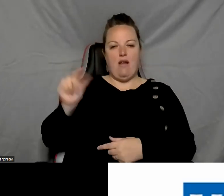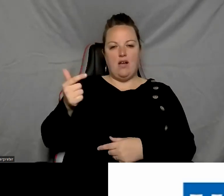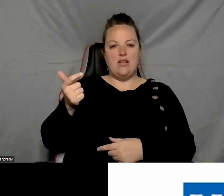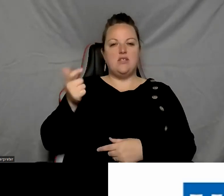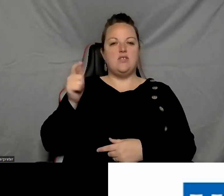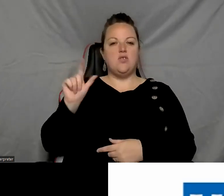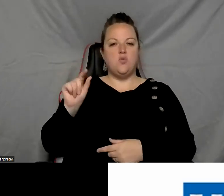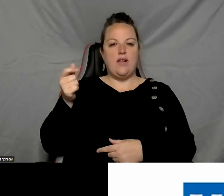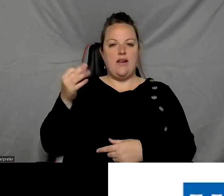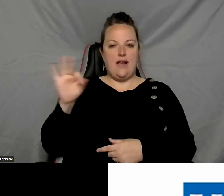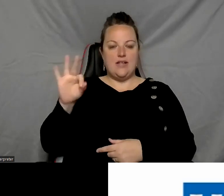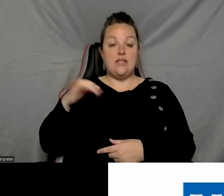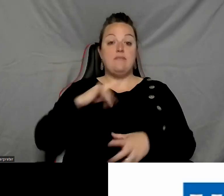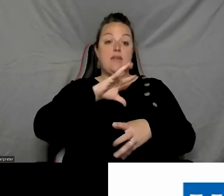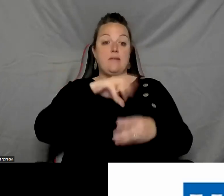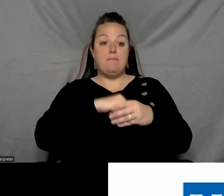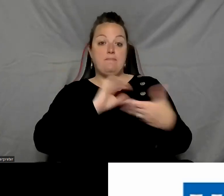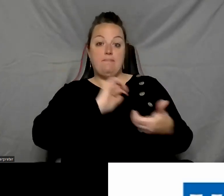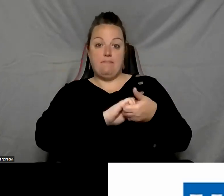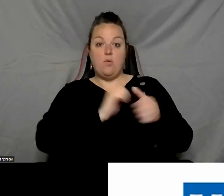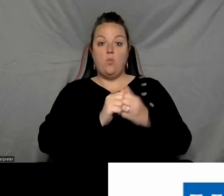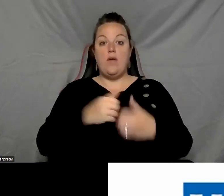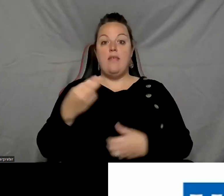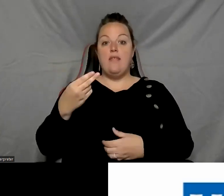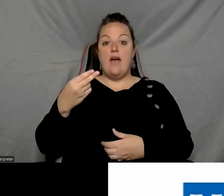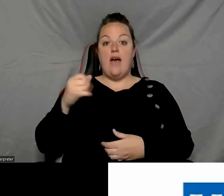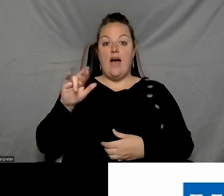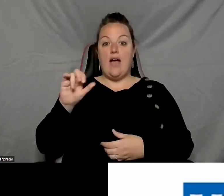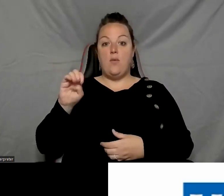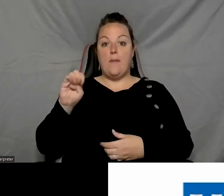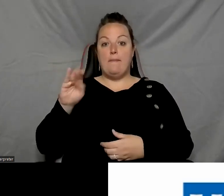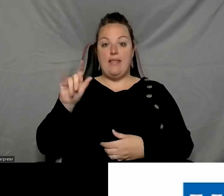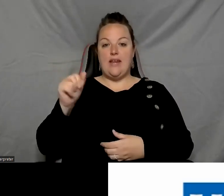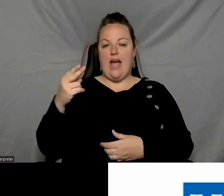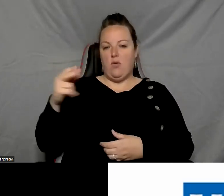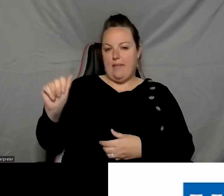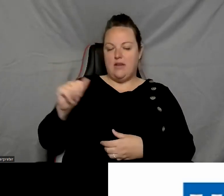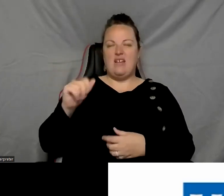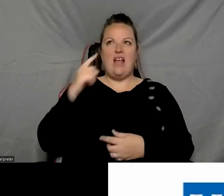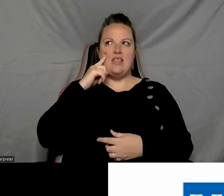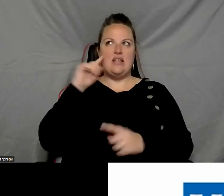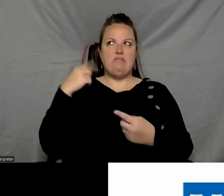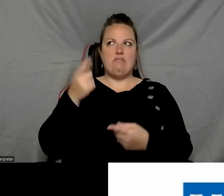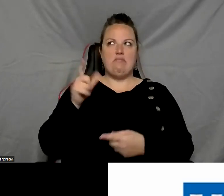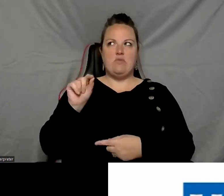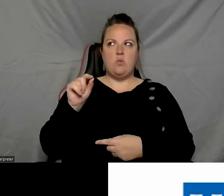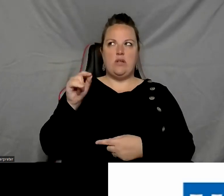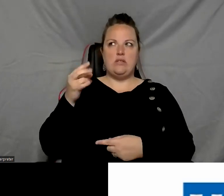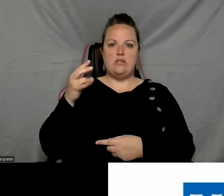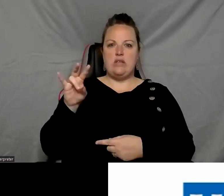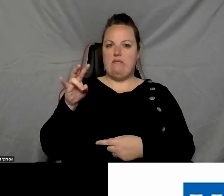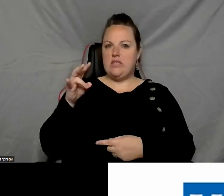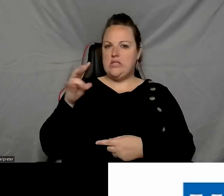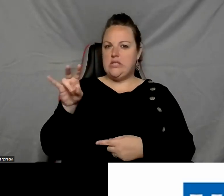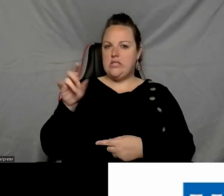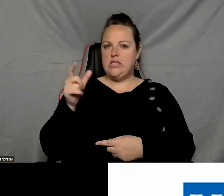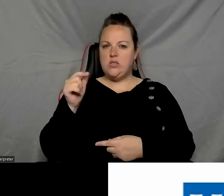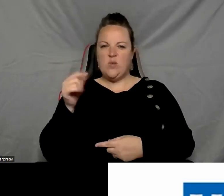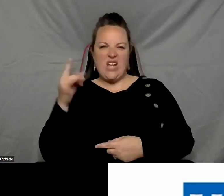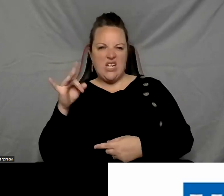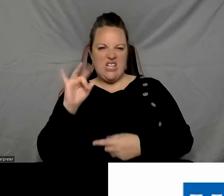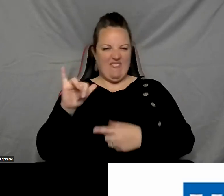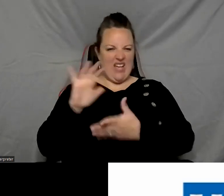working with HireAbility since then, as well, maybe even August 2017 or 2018 school year.